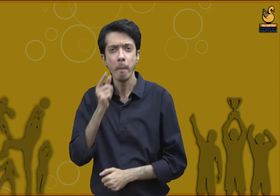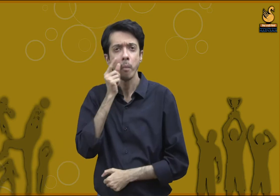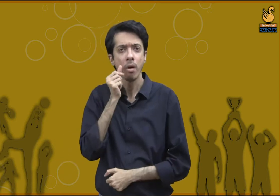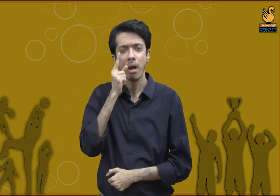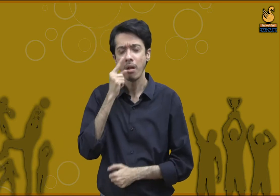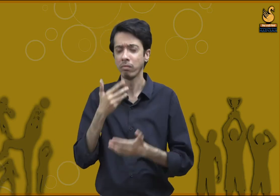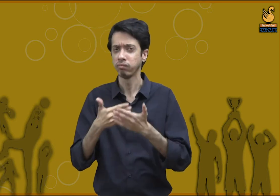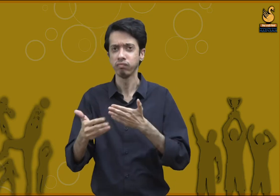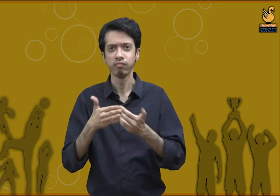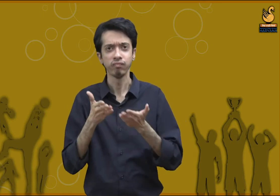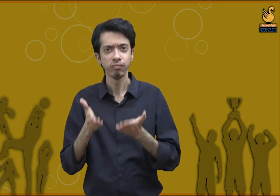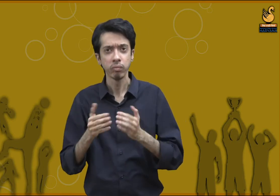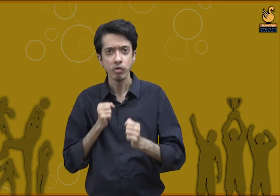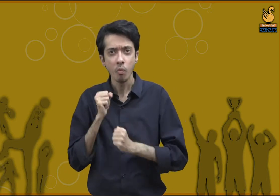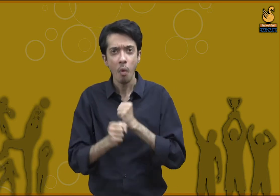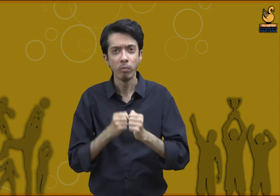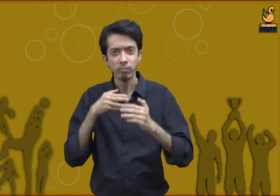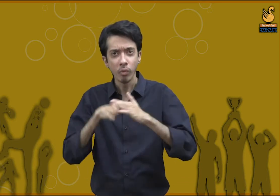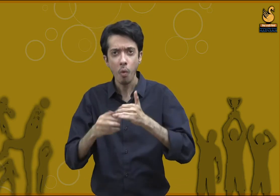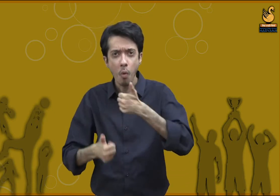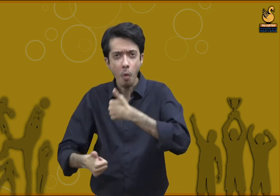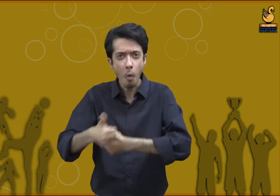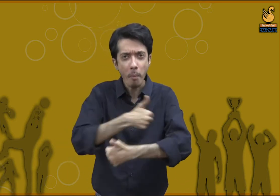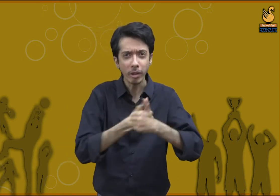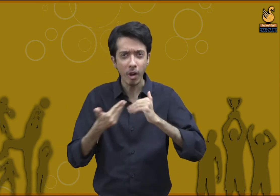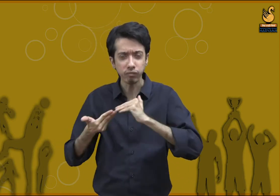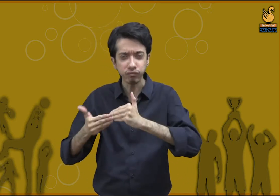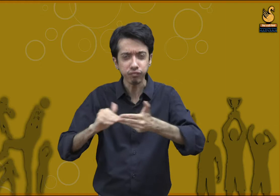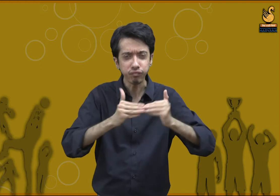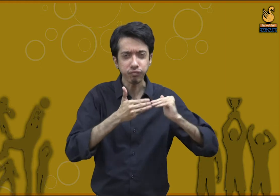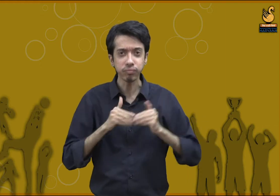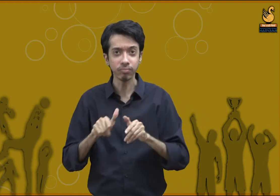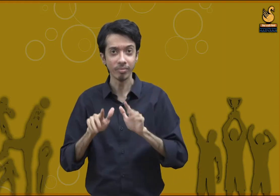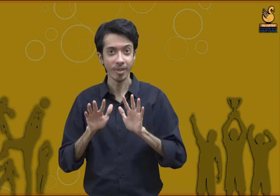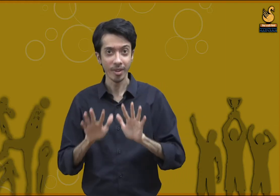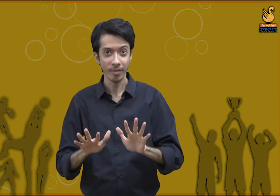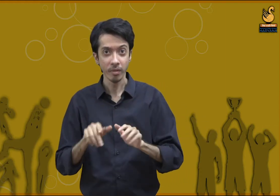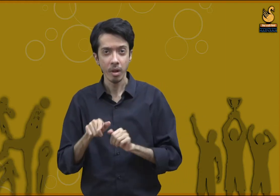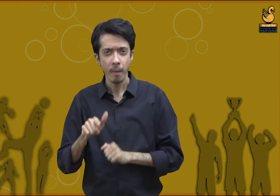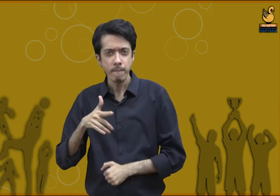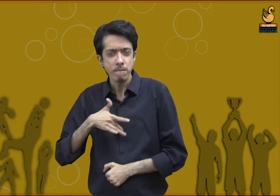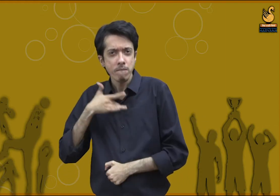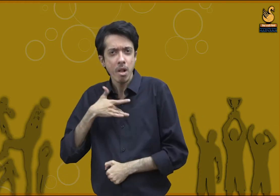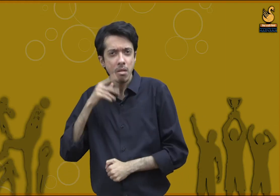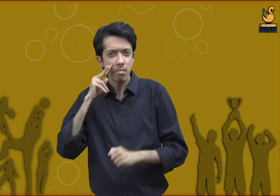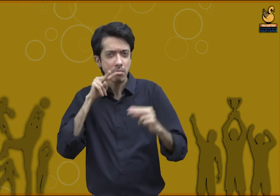Many sports persons join sports from villages or small towns. As they excel in their local sports tournaments they move to the next level.